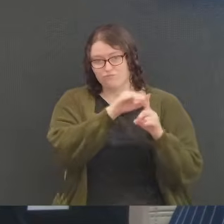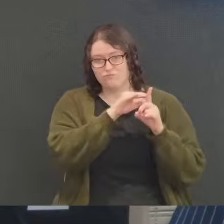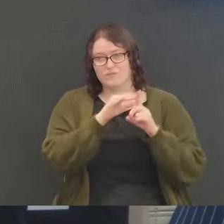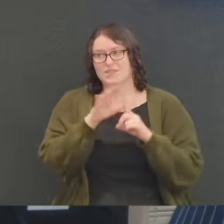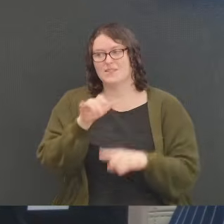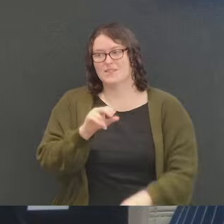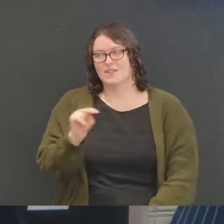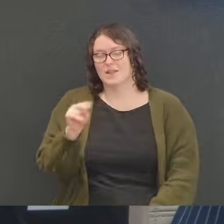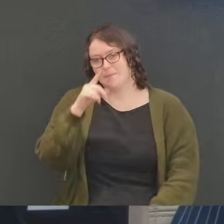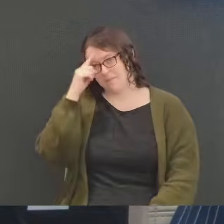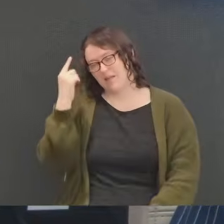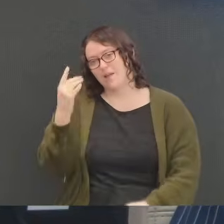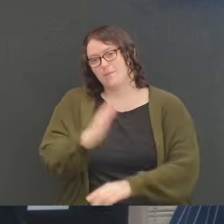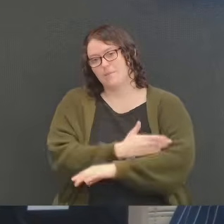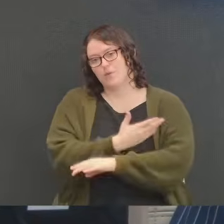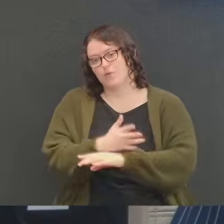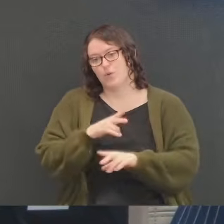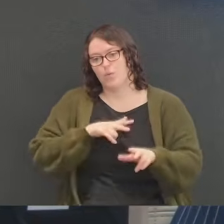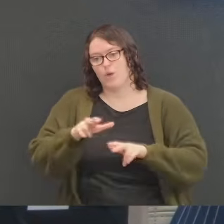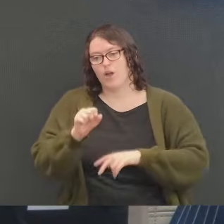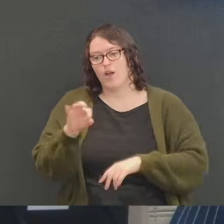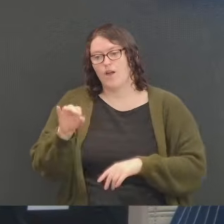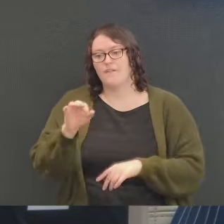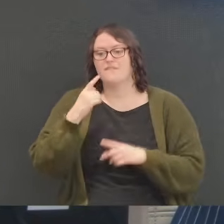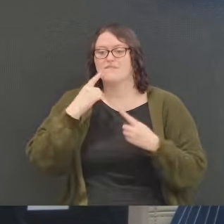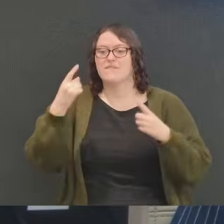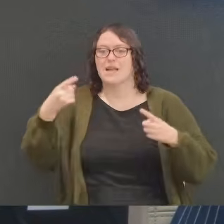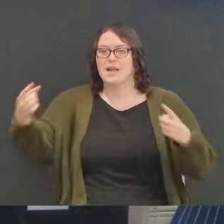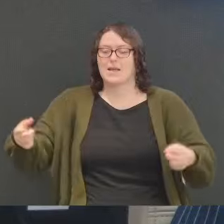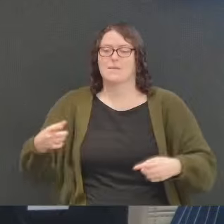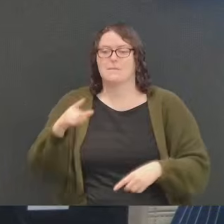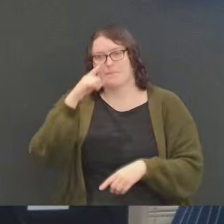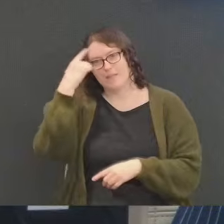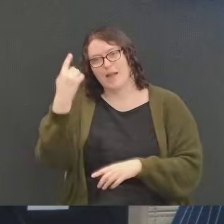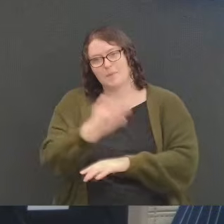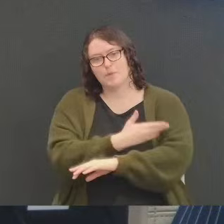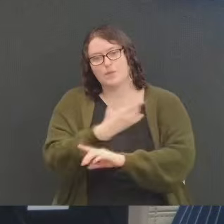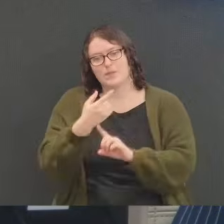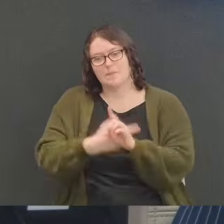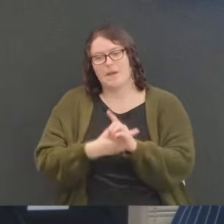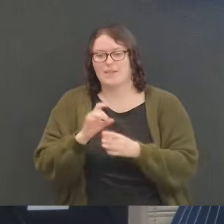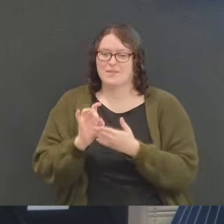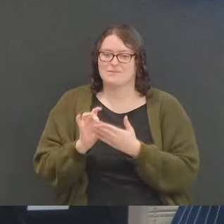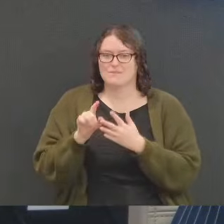Walk of Fame Black Music Month kickoff with Hard Rock Casino Cincinnati will take place